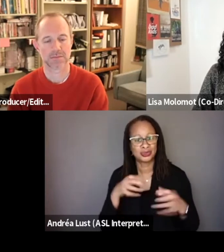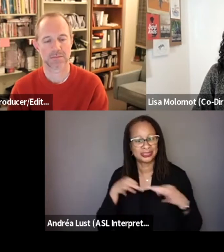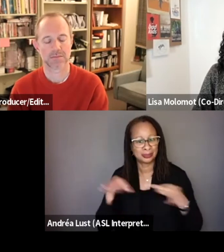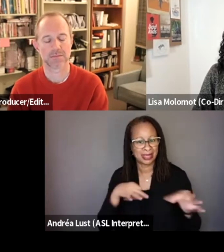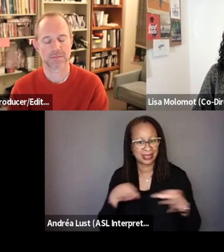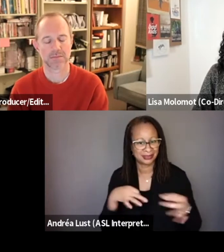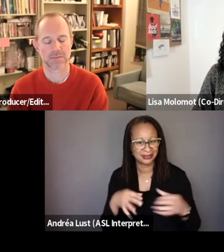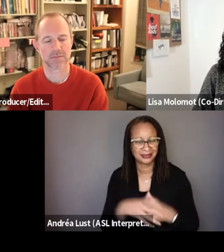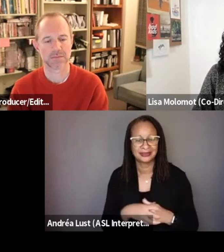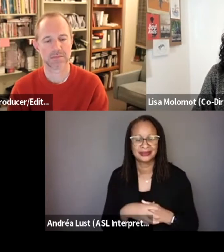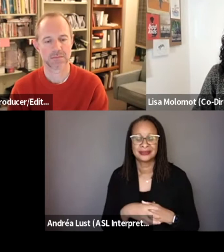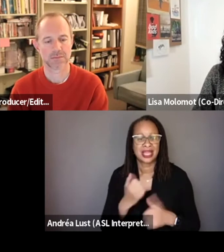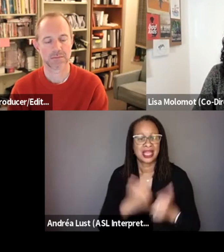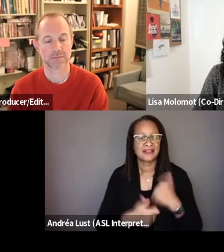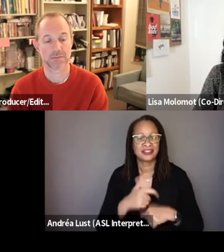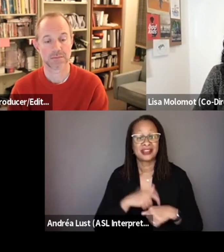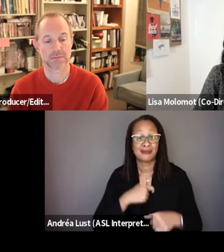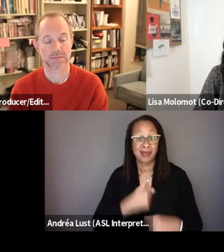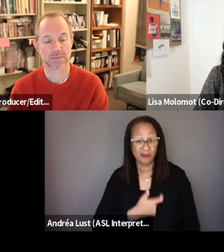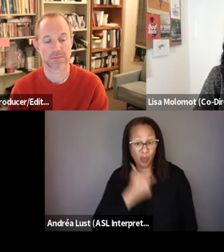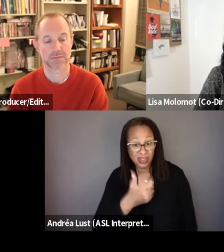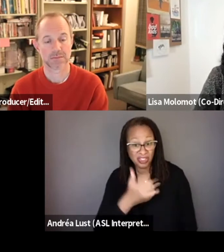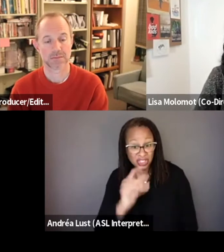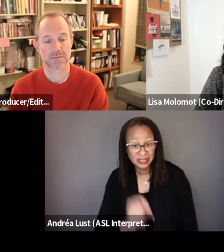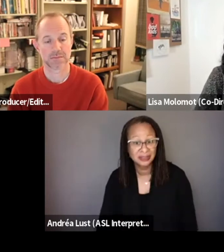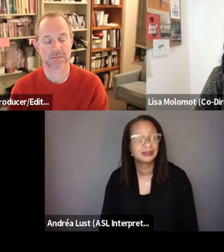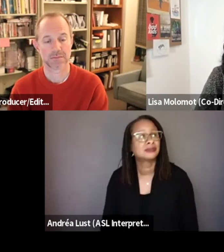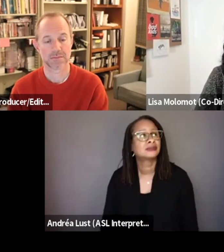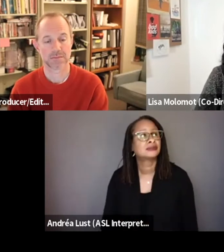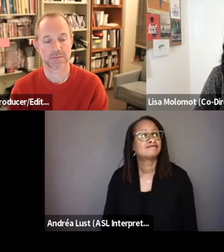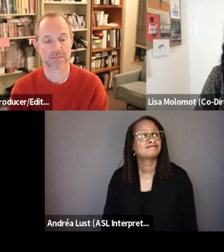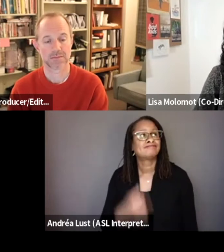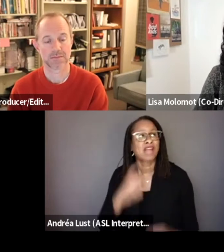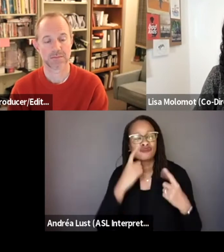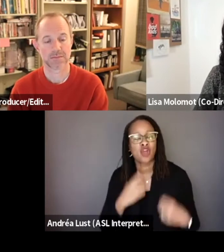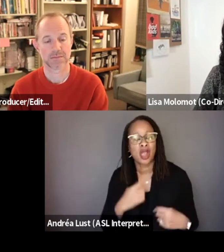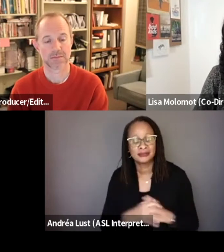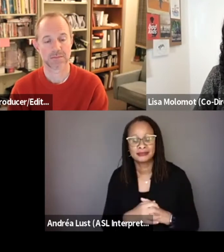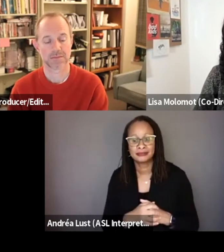and every time that I've watched it, I cry. Like, when we went to,